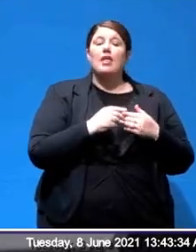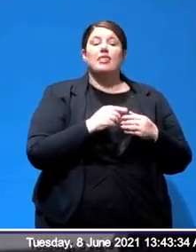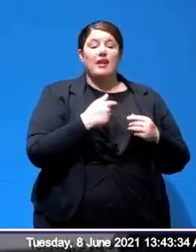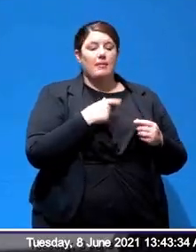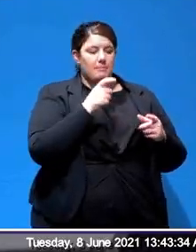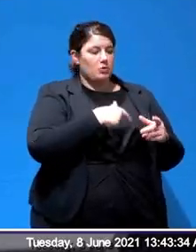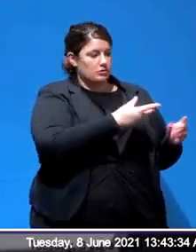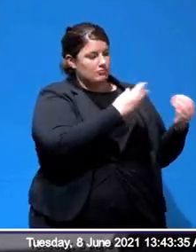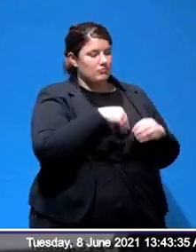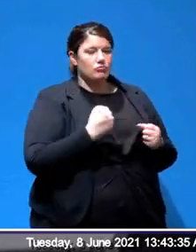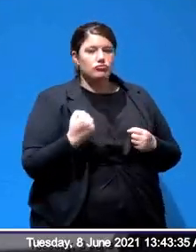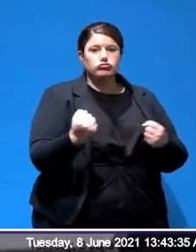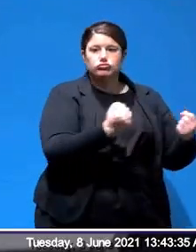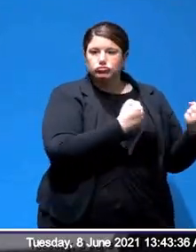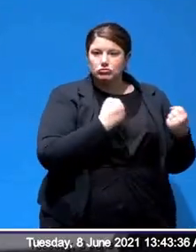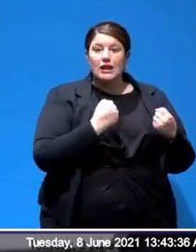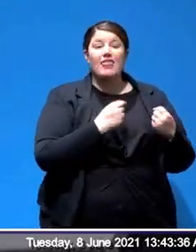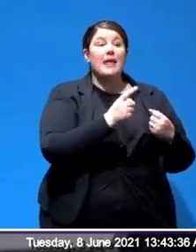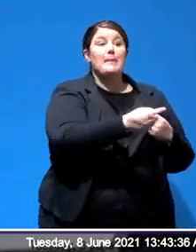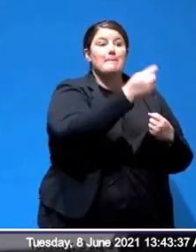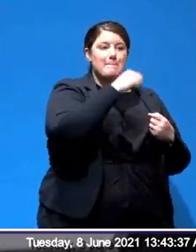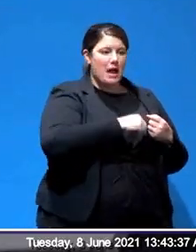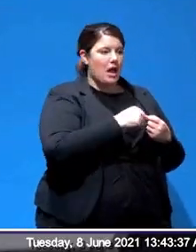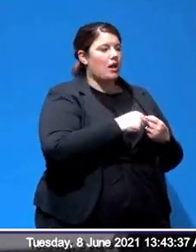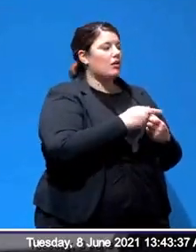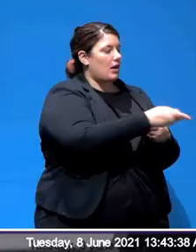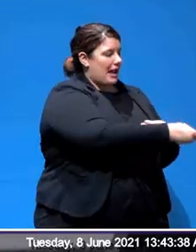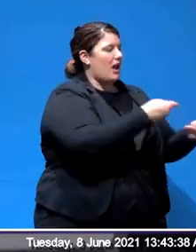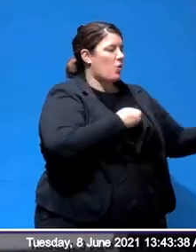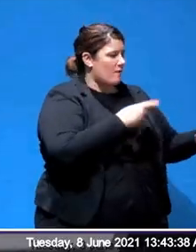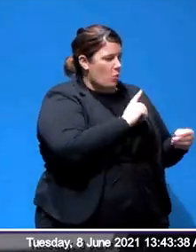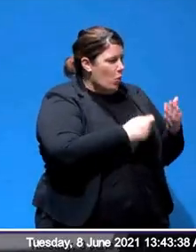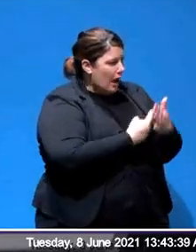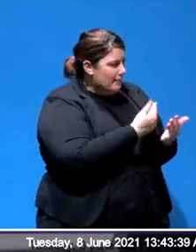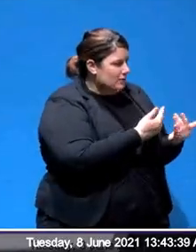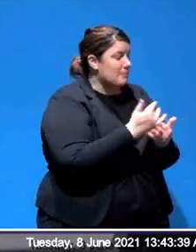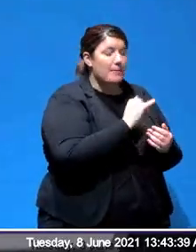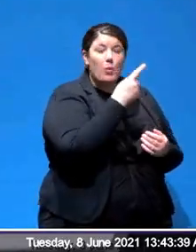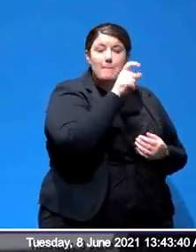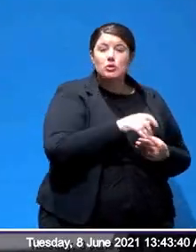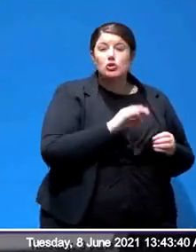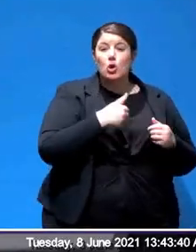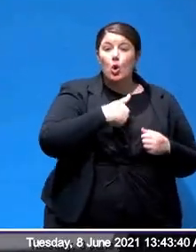they would come back, that's when the night staff would leave, if there was someone who didn't go to a day options.